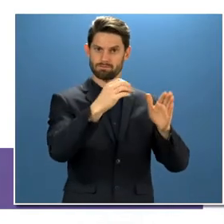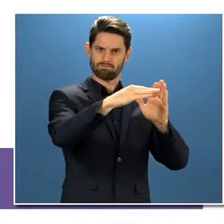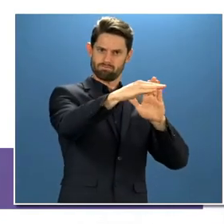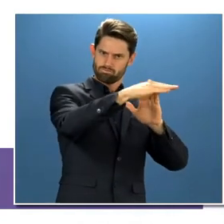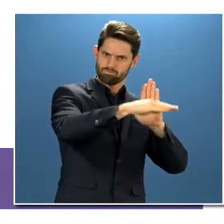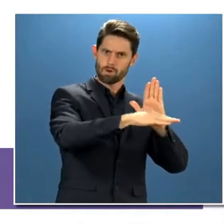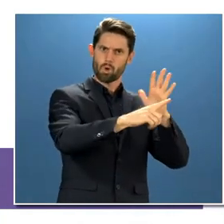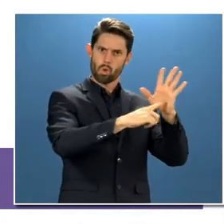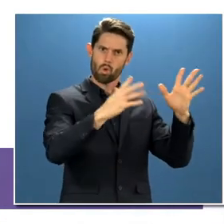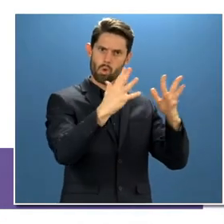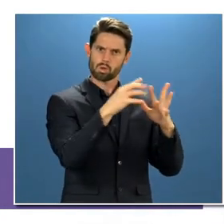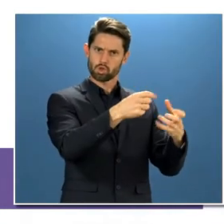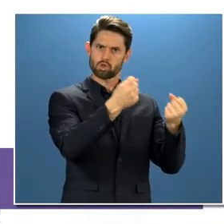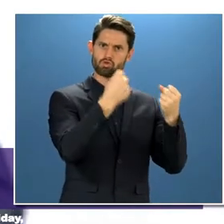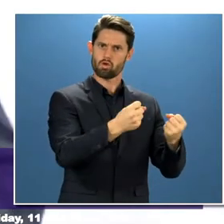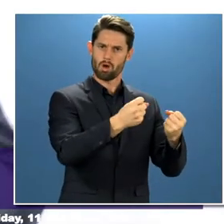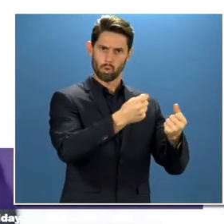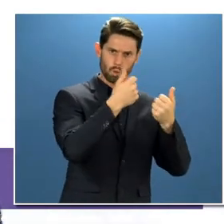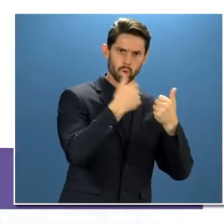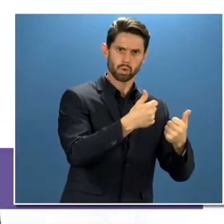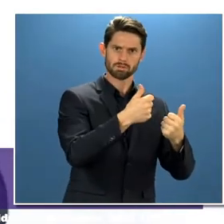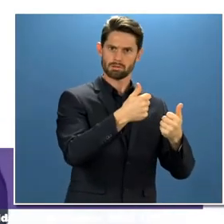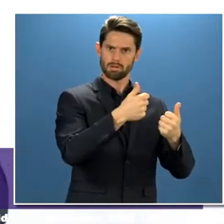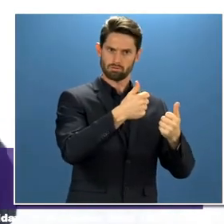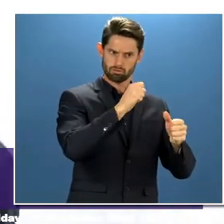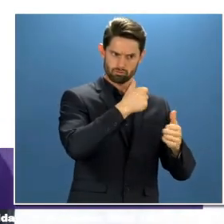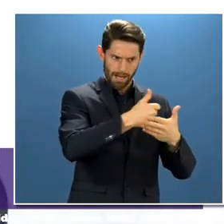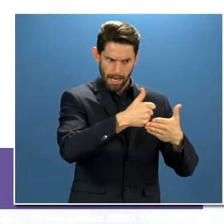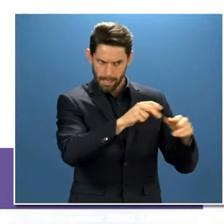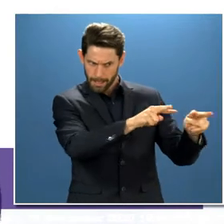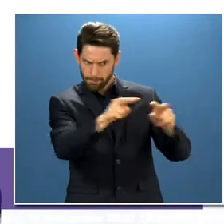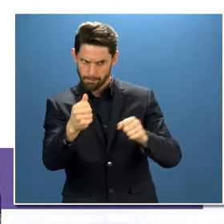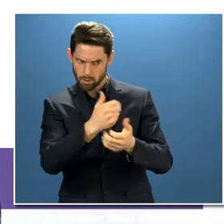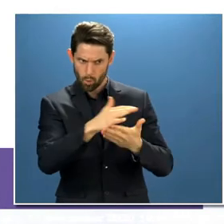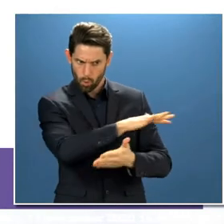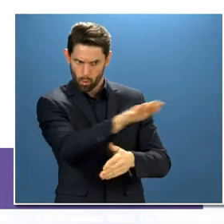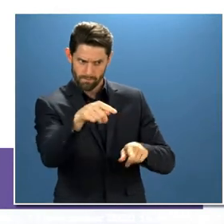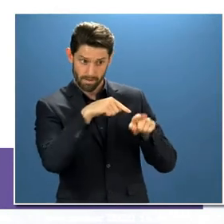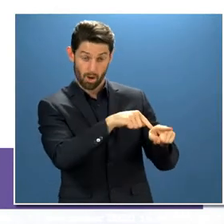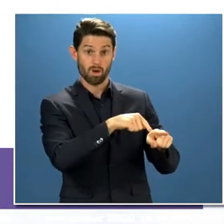and rigorously enforced but also trying to create a circumstance where